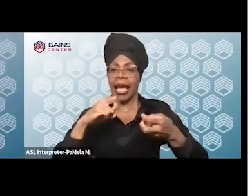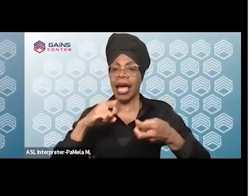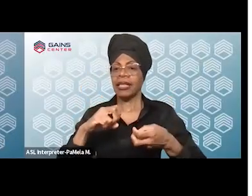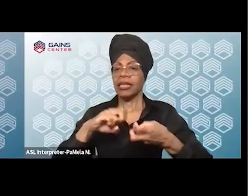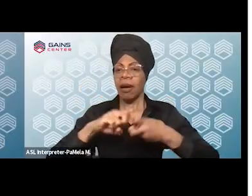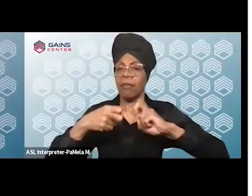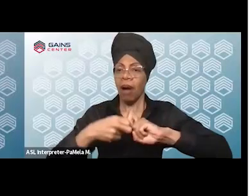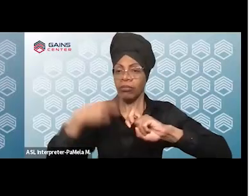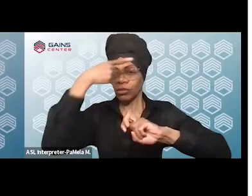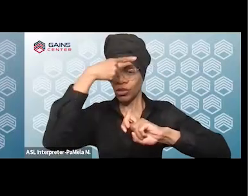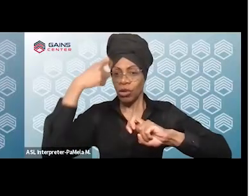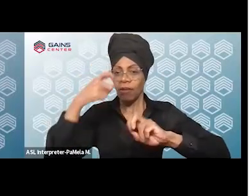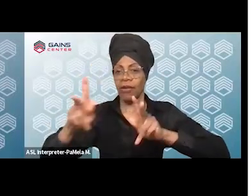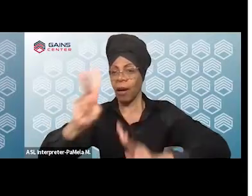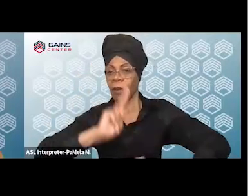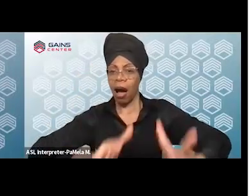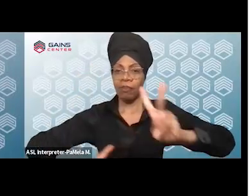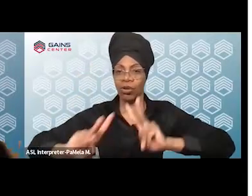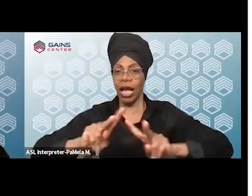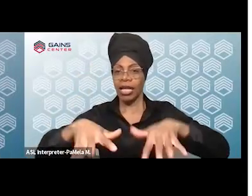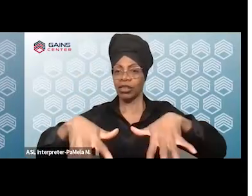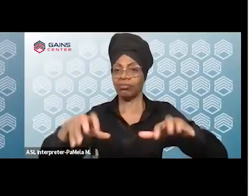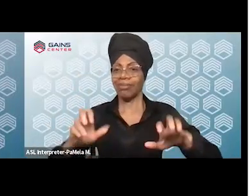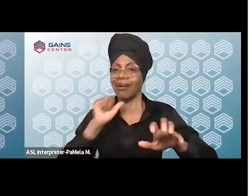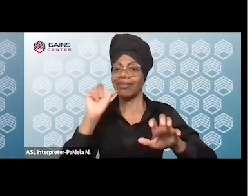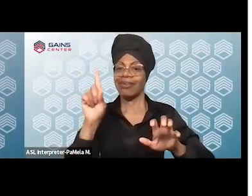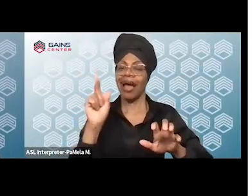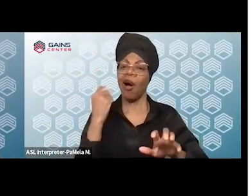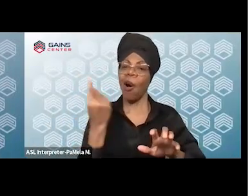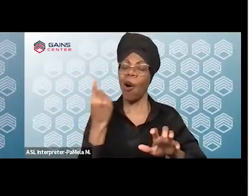among our population, not just in treatment court, but across the justice system.